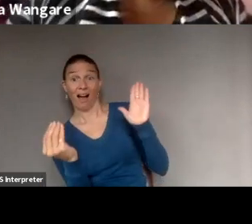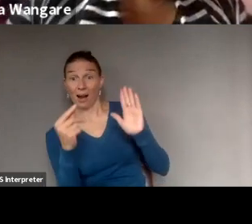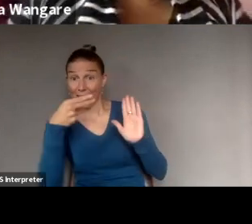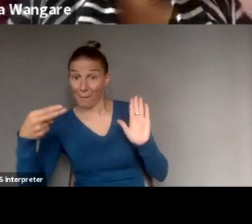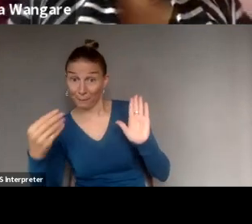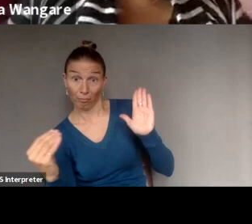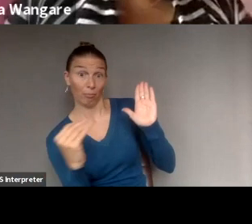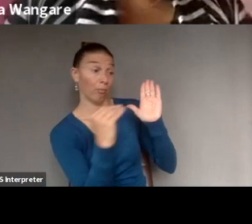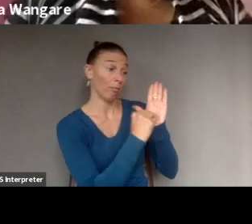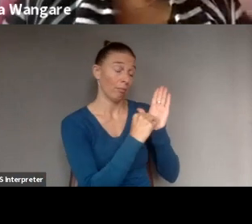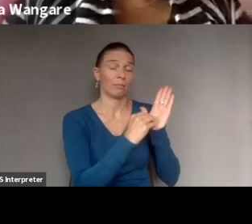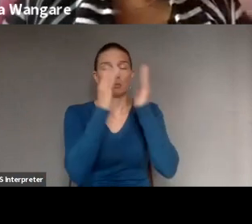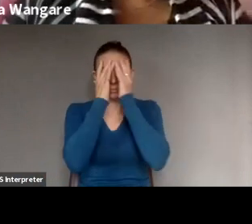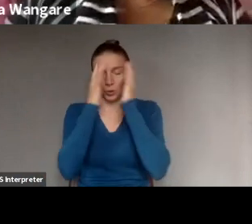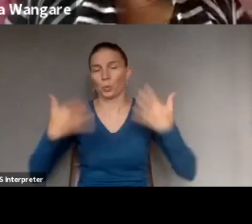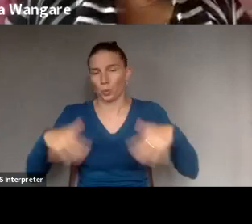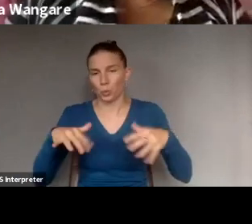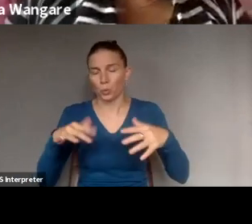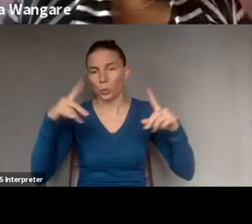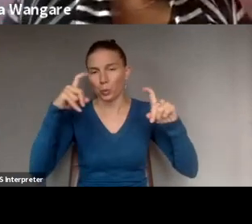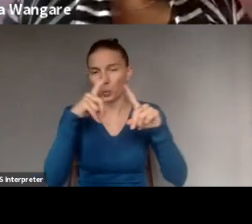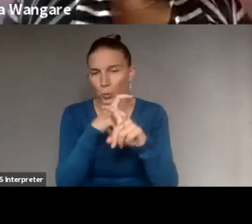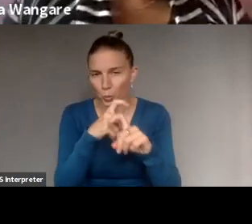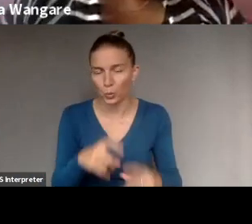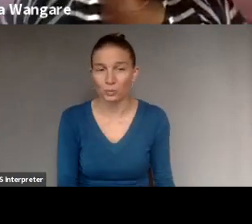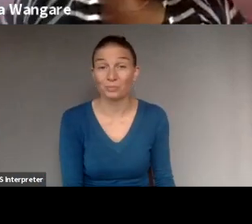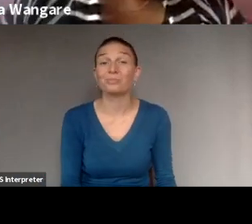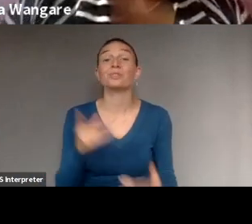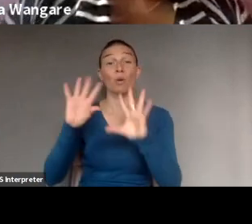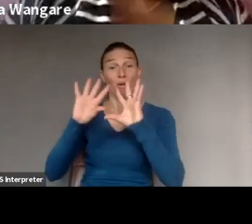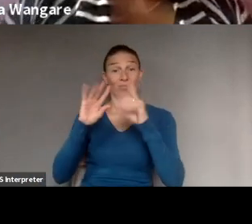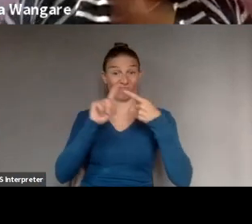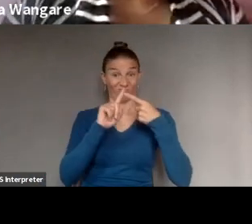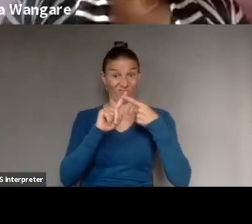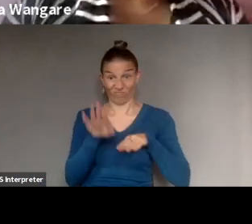So number one, one has to fill in registration forms,